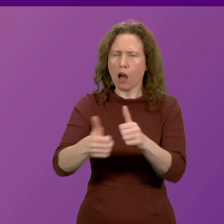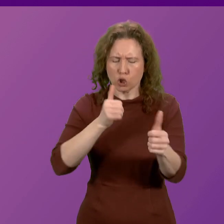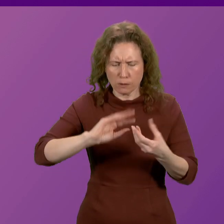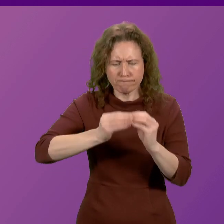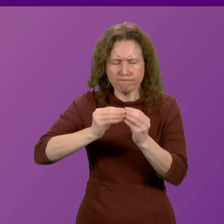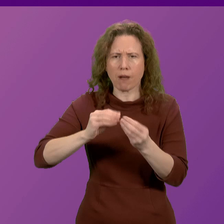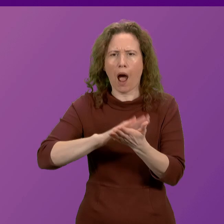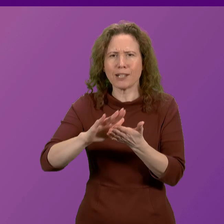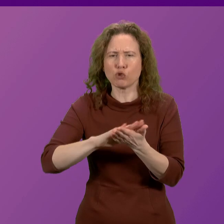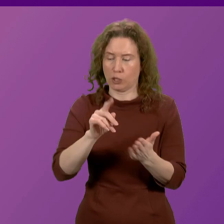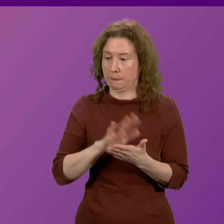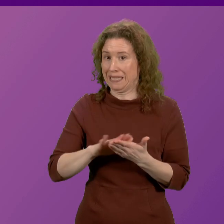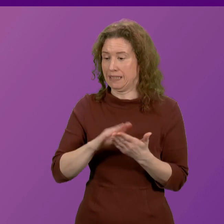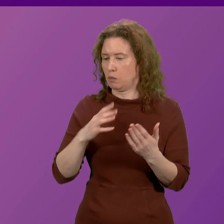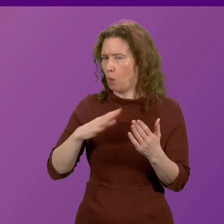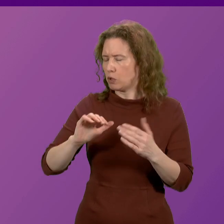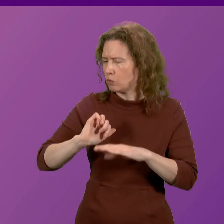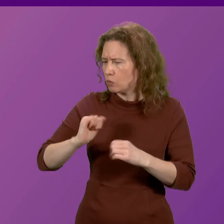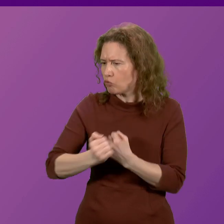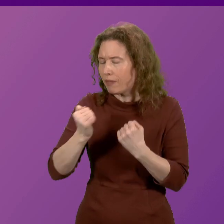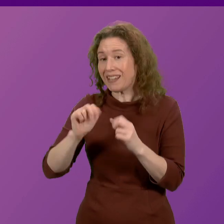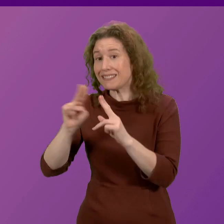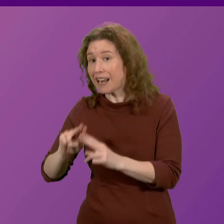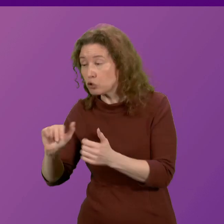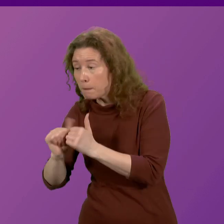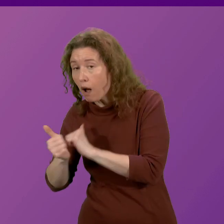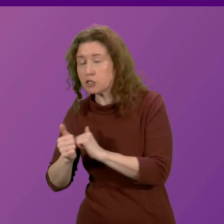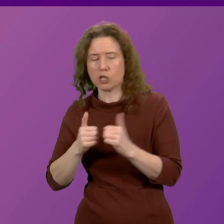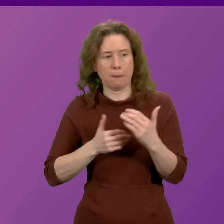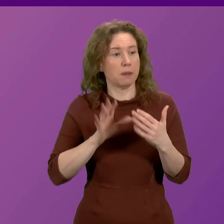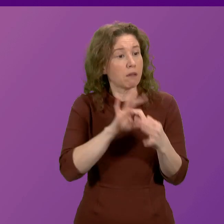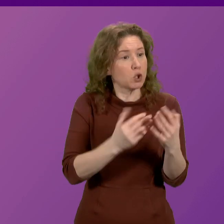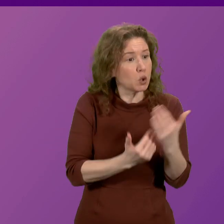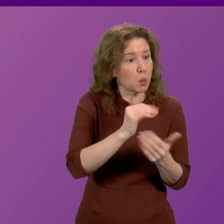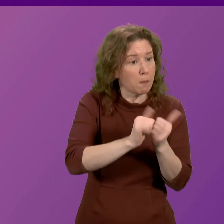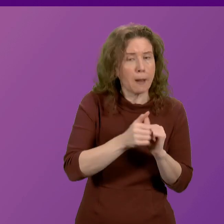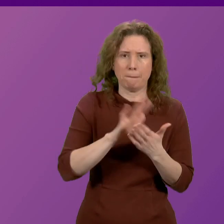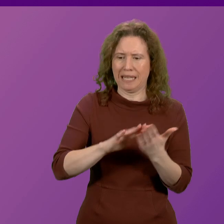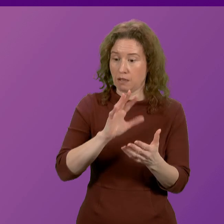strengthen existing international partnerships and build new ones to enable exports and investment.